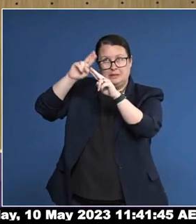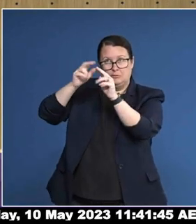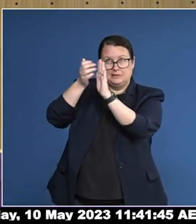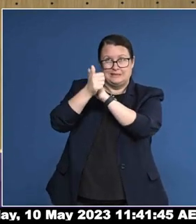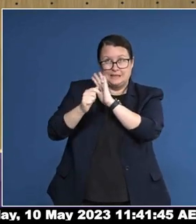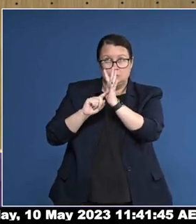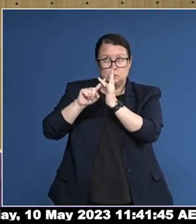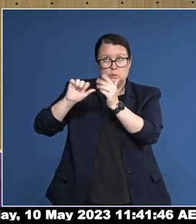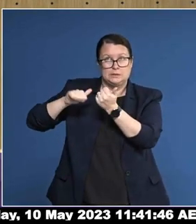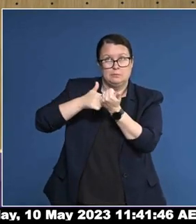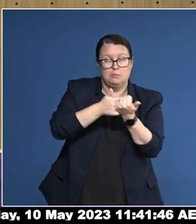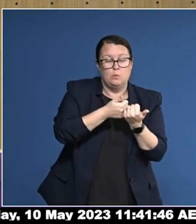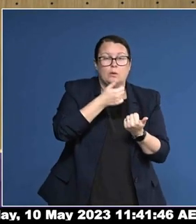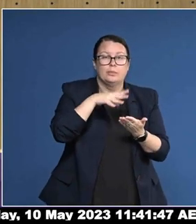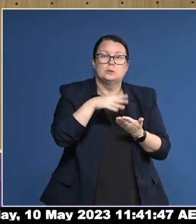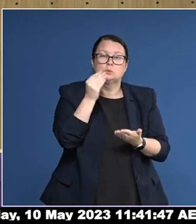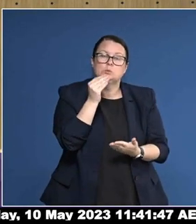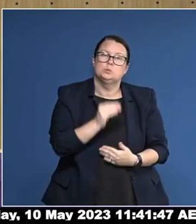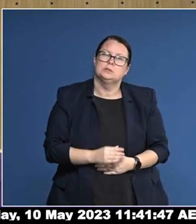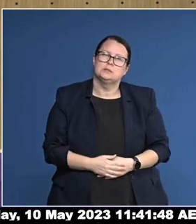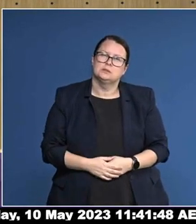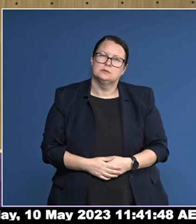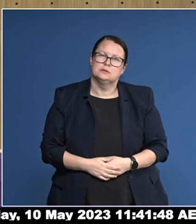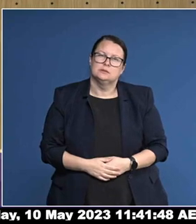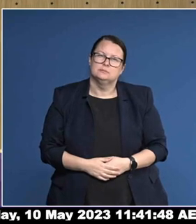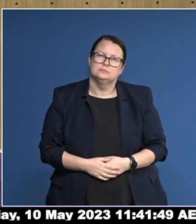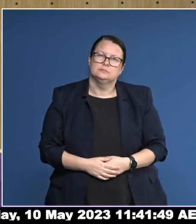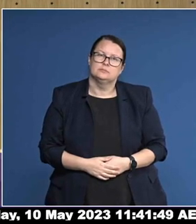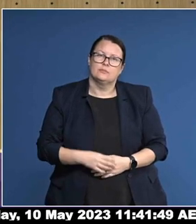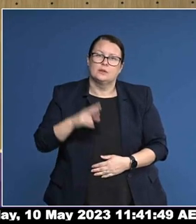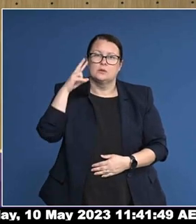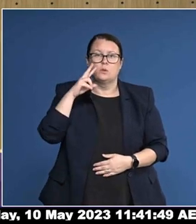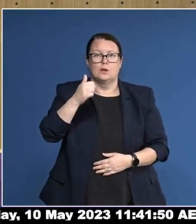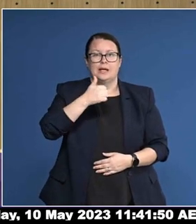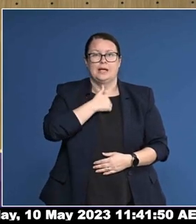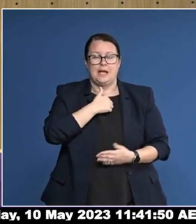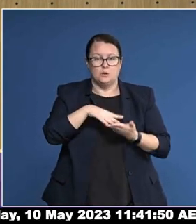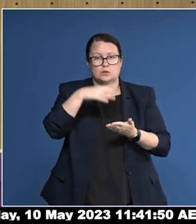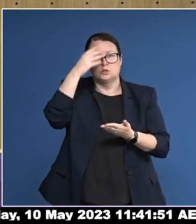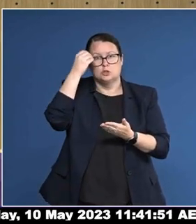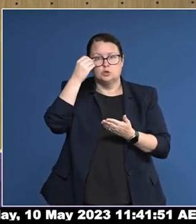So, I actually looked at - at our Student Protection Reporting data to see if that - if